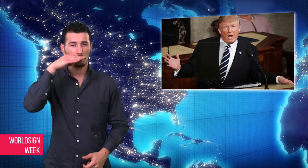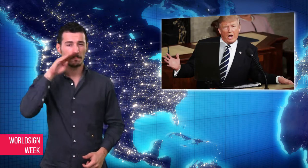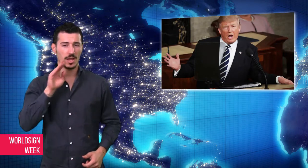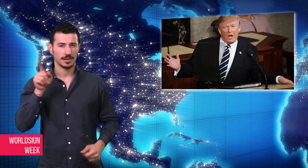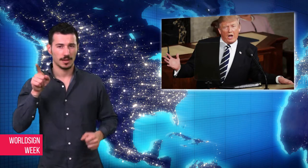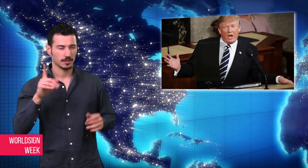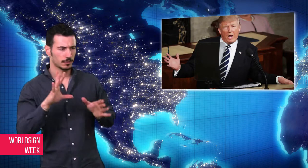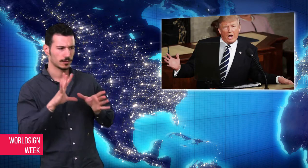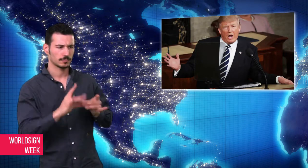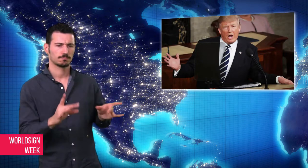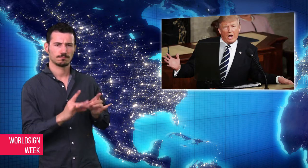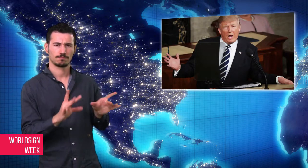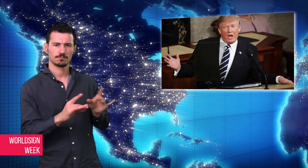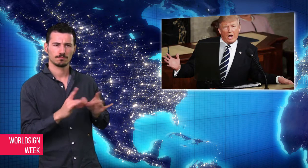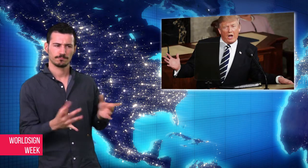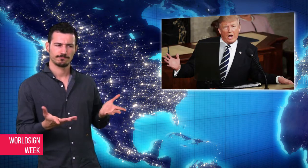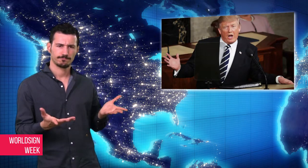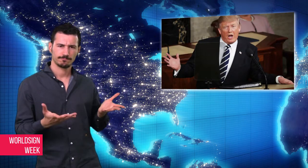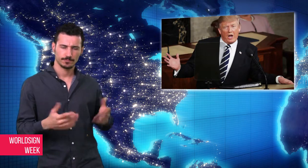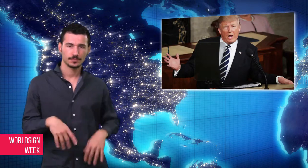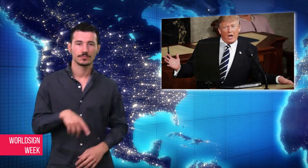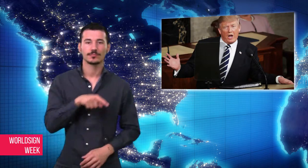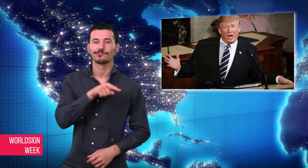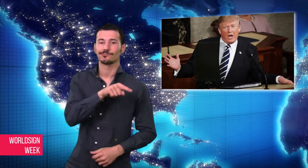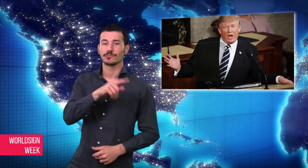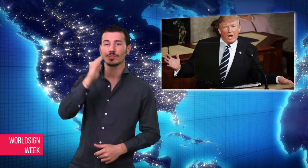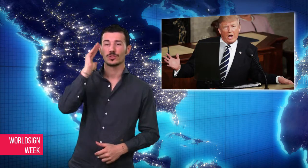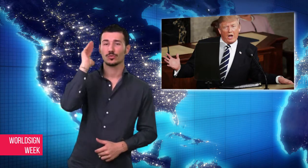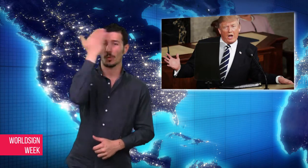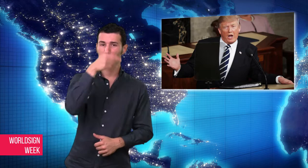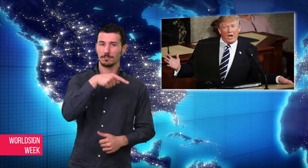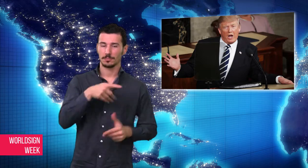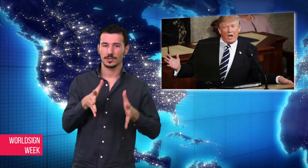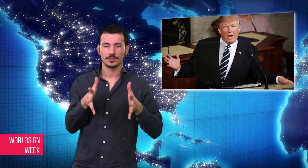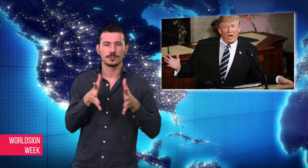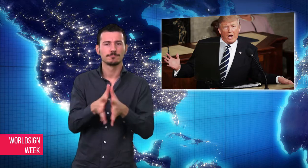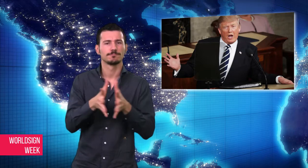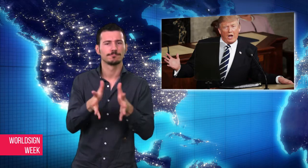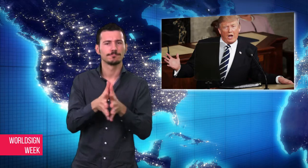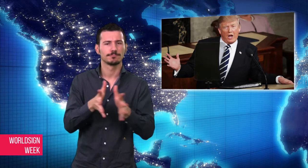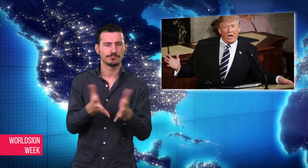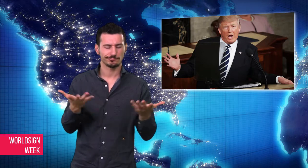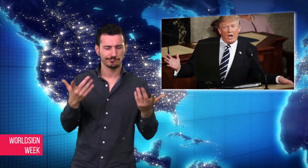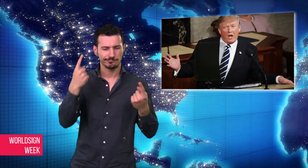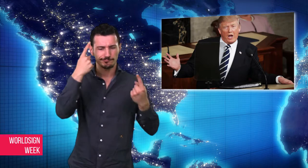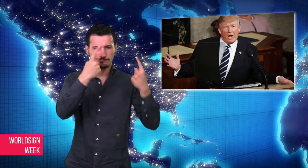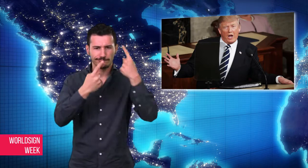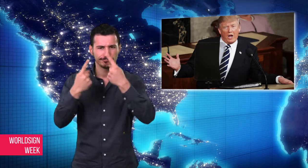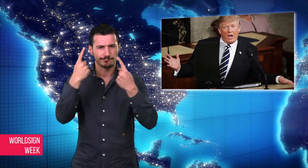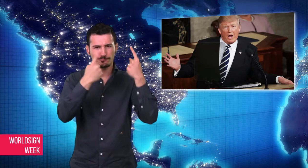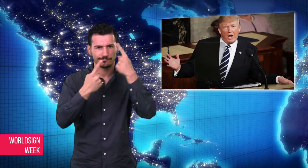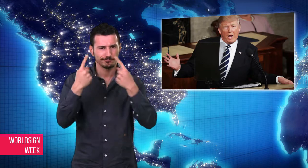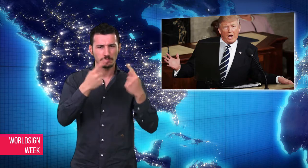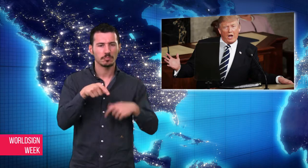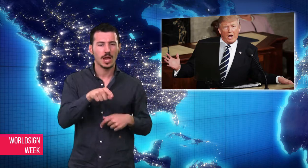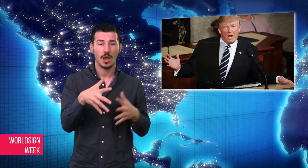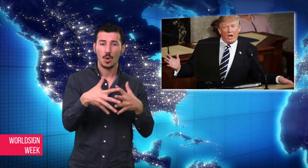Merkel’s comments came after Trump said he needed more time to decide if the